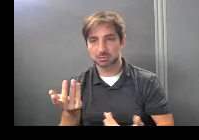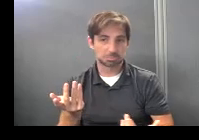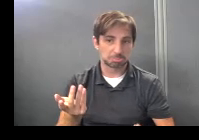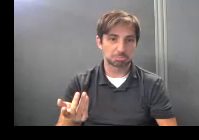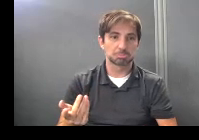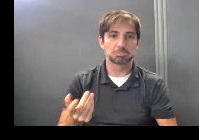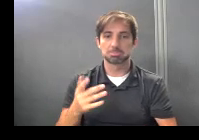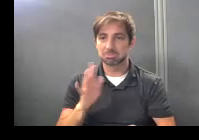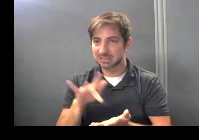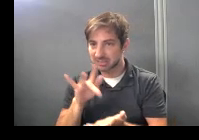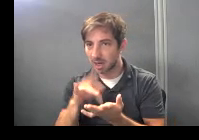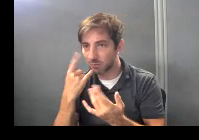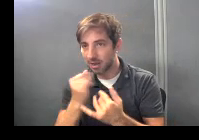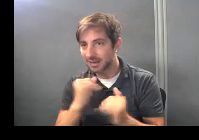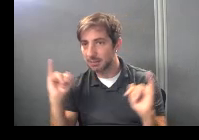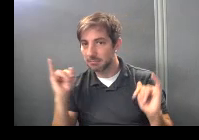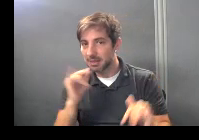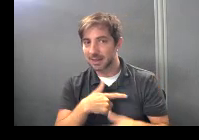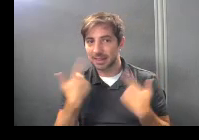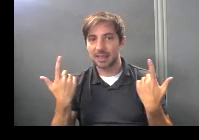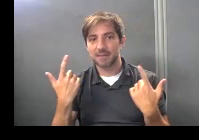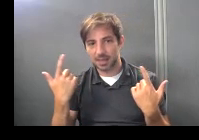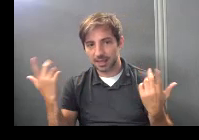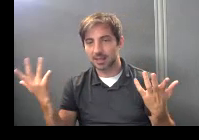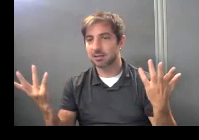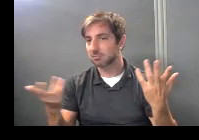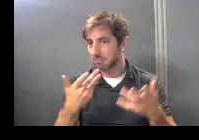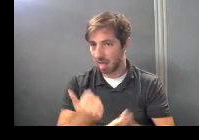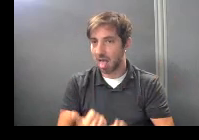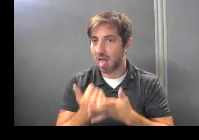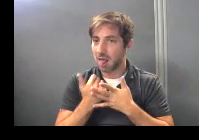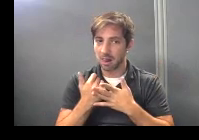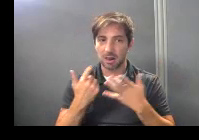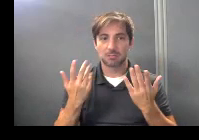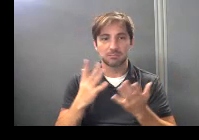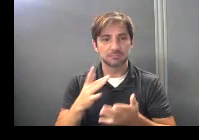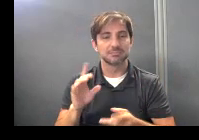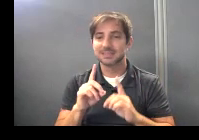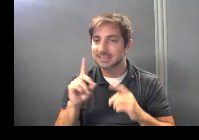LOOK FOR ORGANIZATIONS IN THE COMMUNITY INCLUDING LOCAL CHAPTERS OF NATIONAL ORGANIZATIONS.